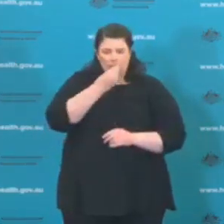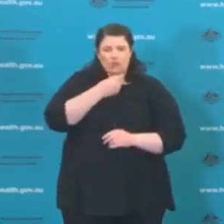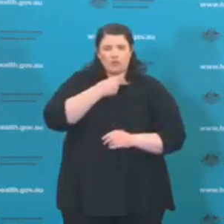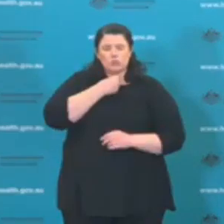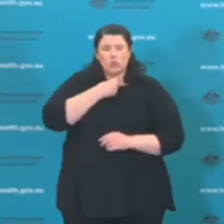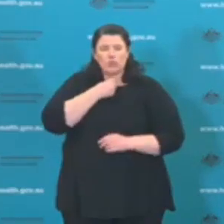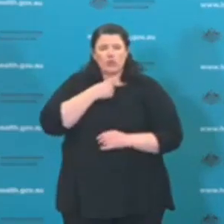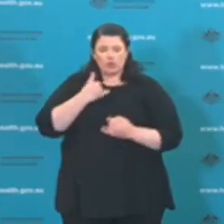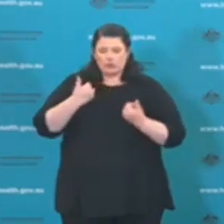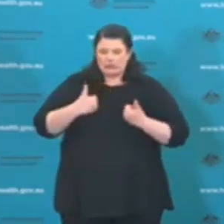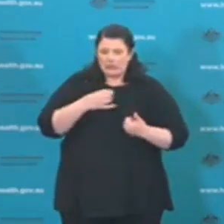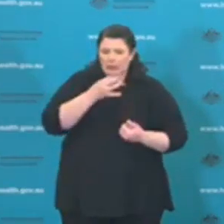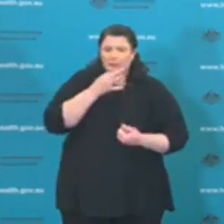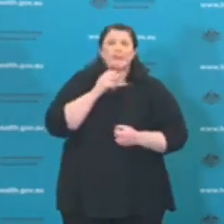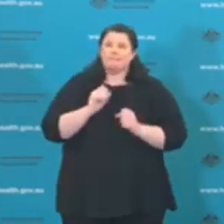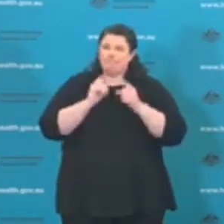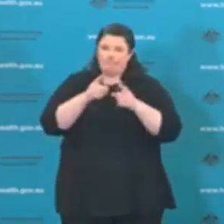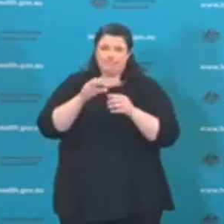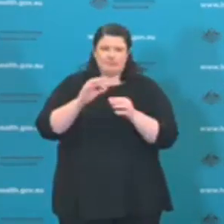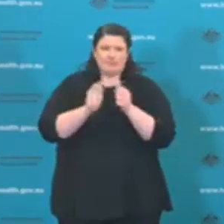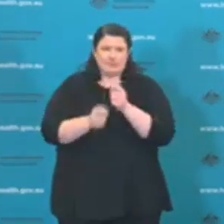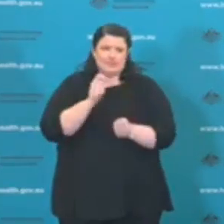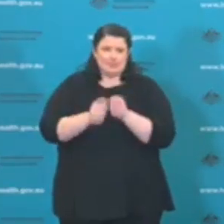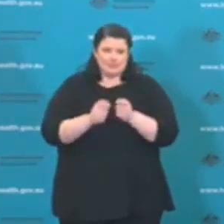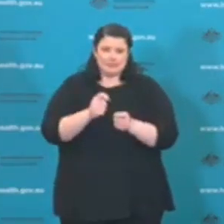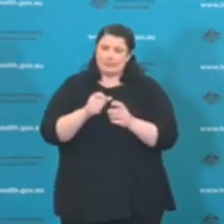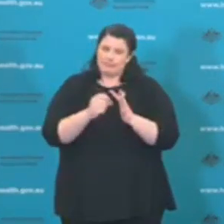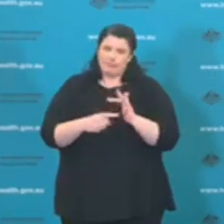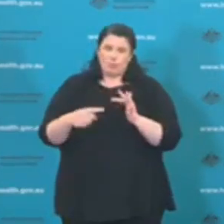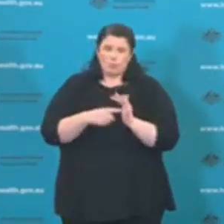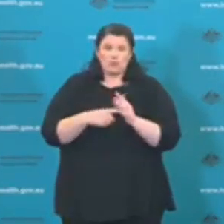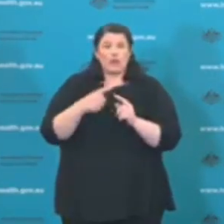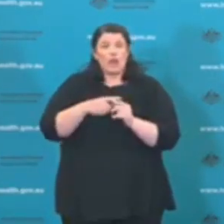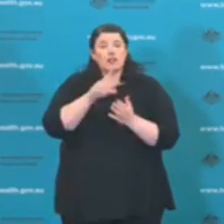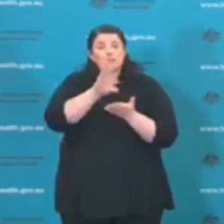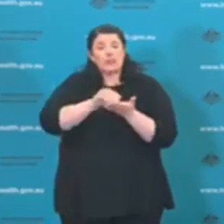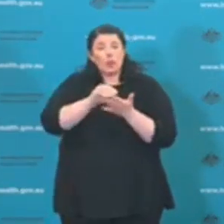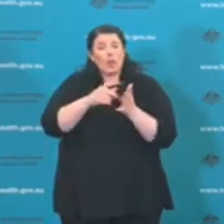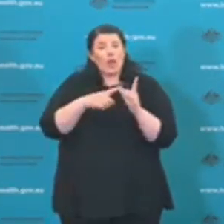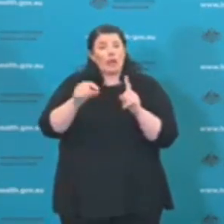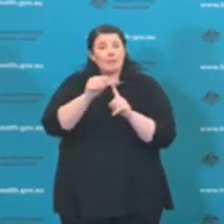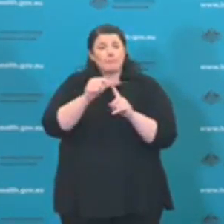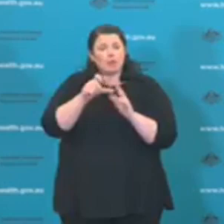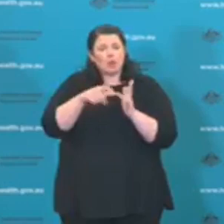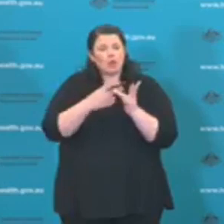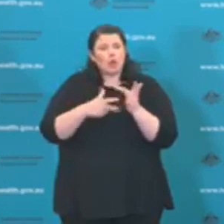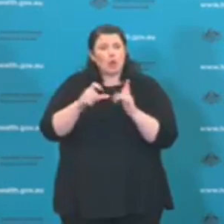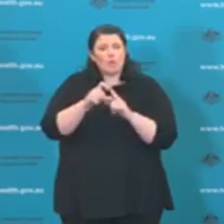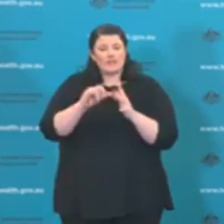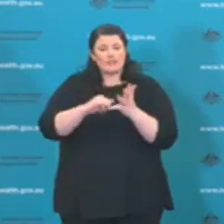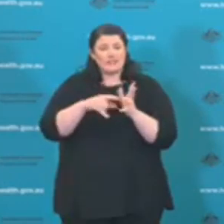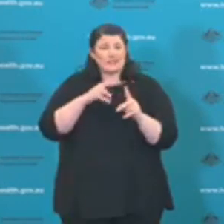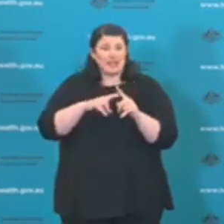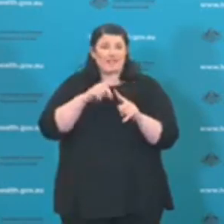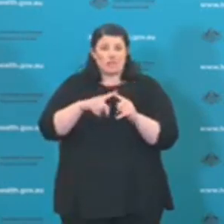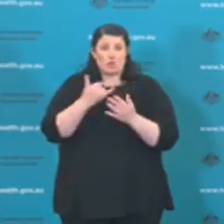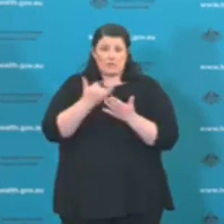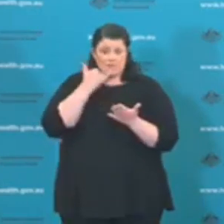obviously particularly it helpful if they've got the COVID App. We can contain those outbreaks to small numbers.